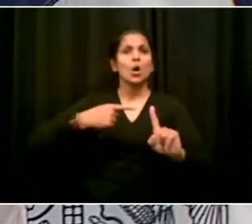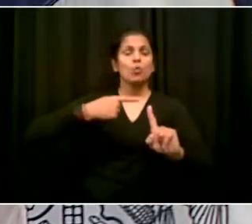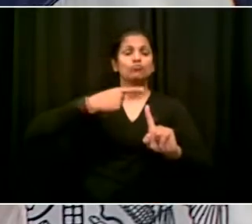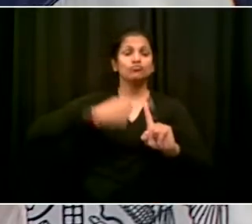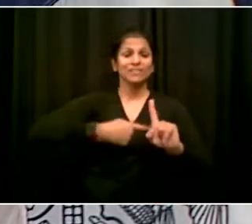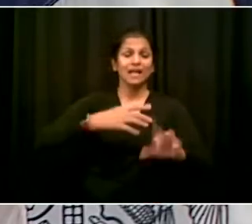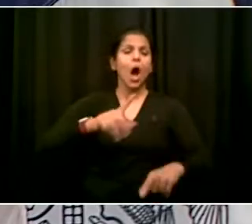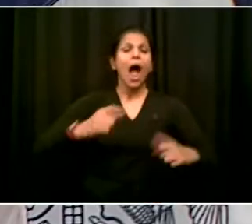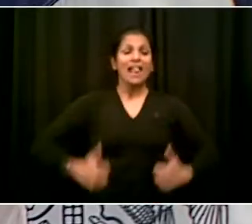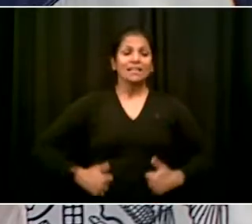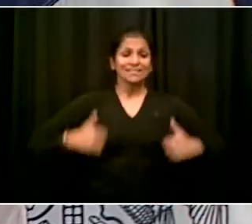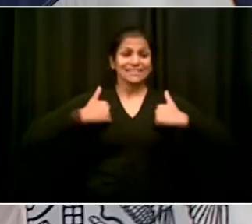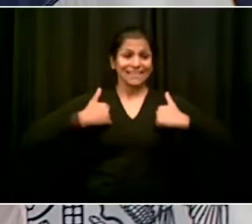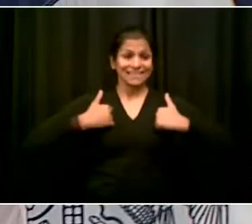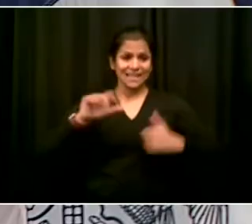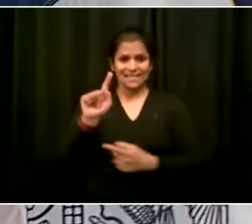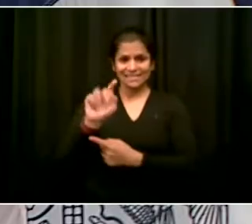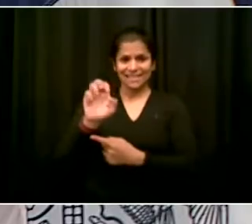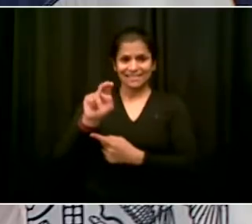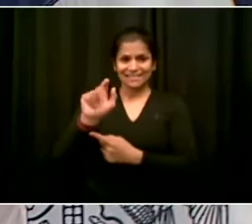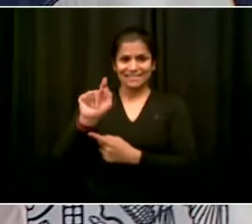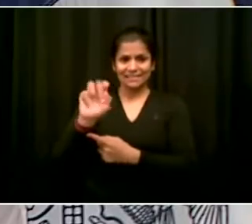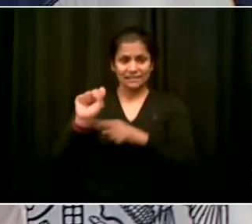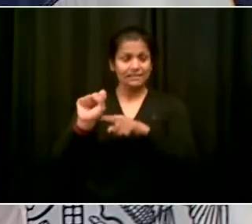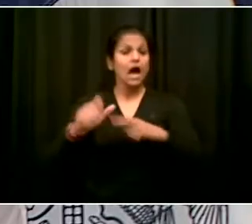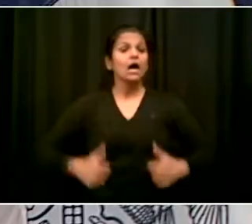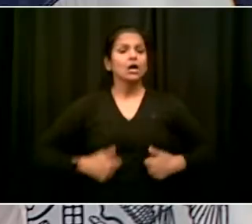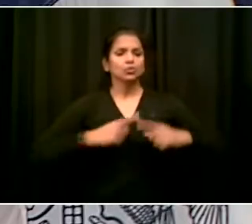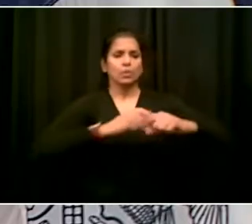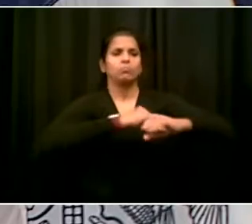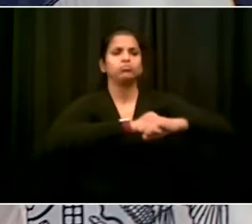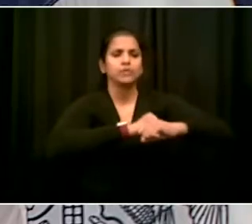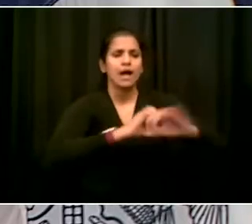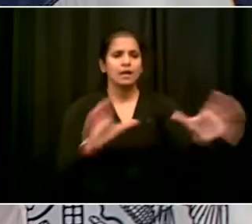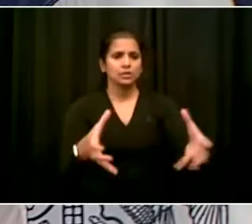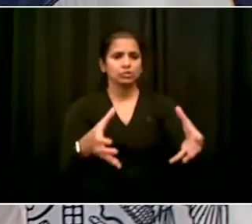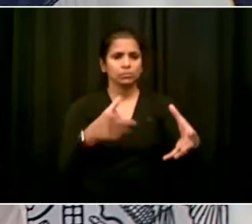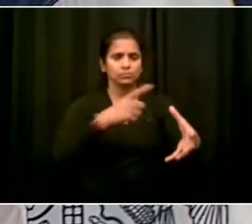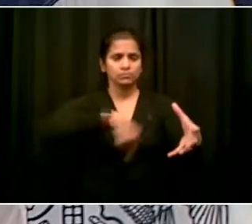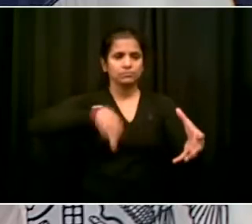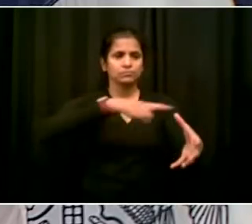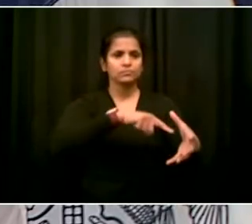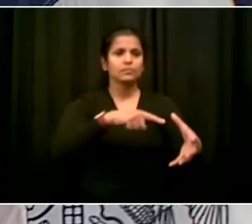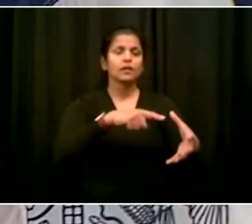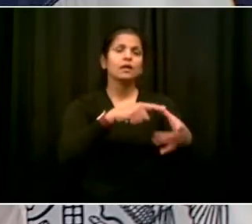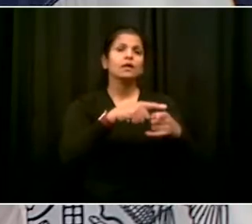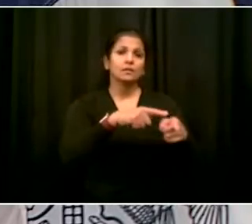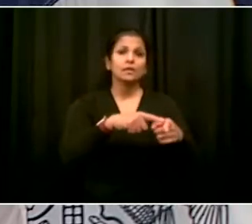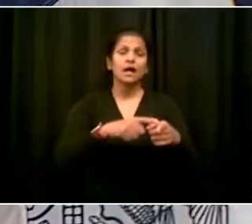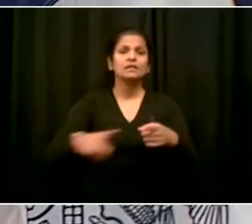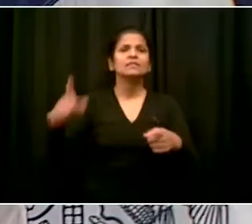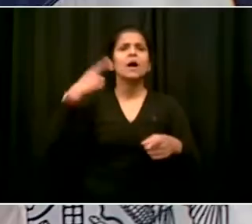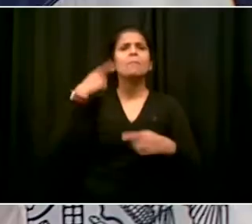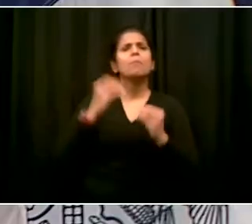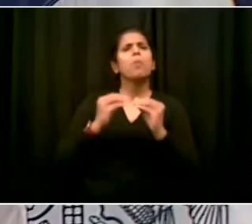OFFICE. SO THE MENTALITY